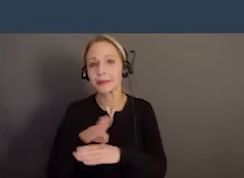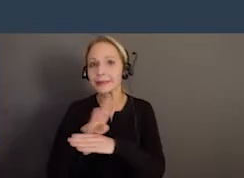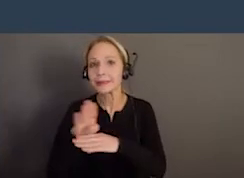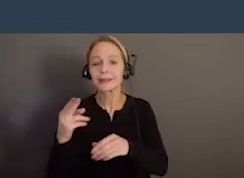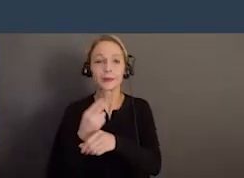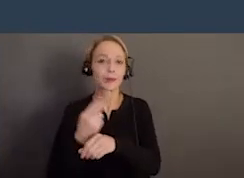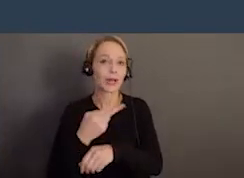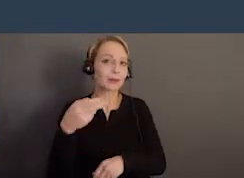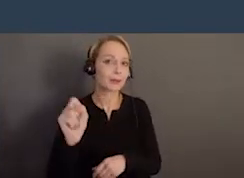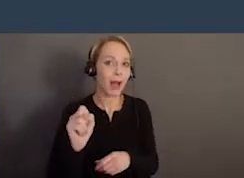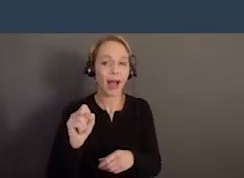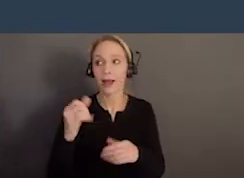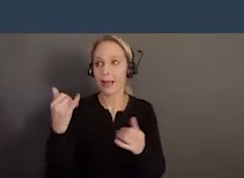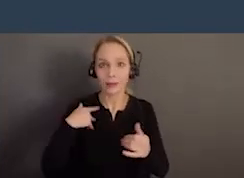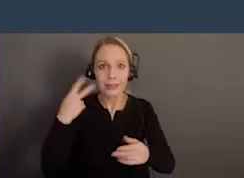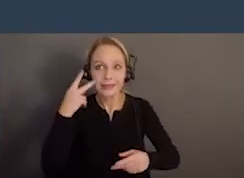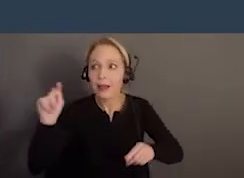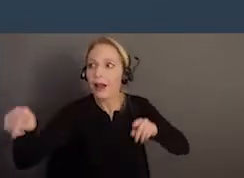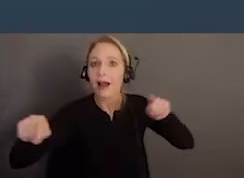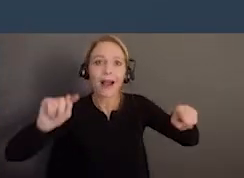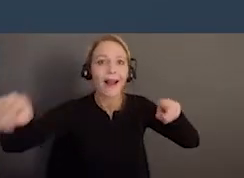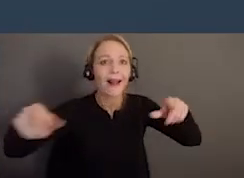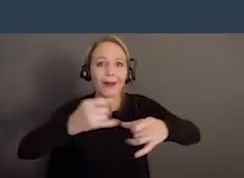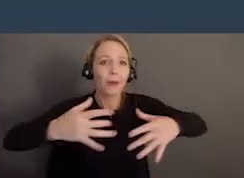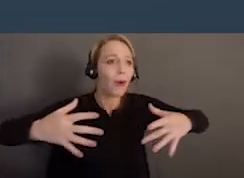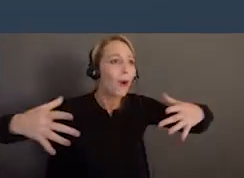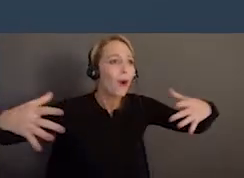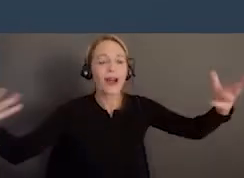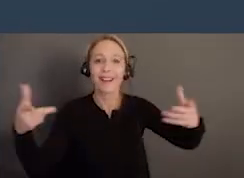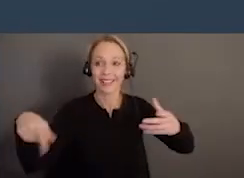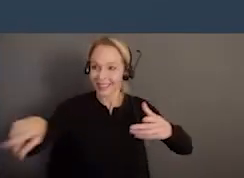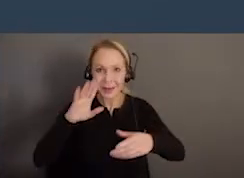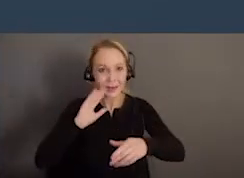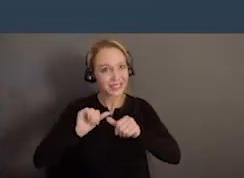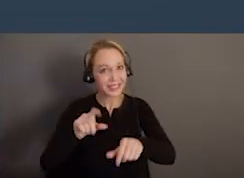TO NEED YOUR HELP AND YOUR CREATIVITY TO GET THE MOST OUT OF HubSpot.